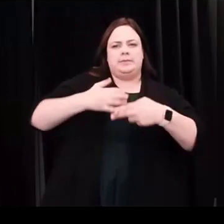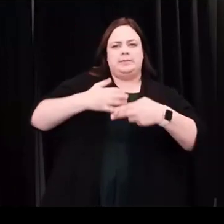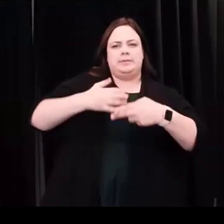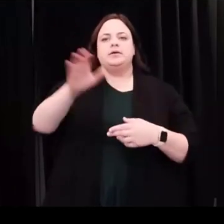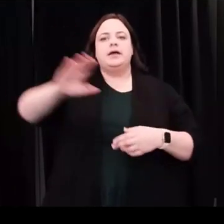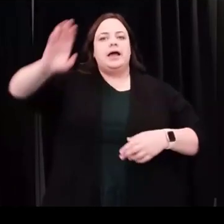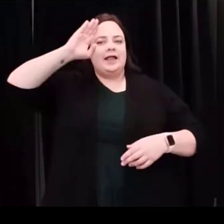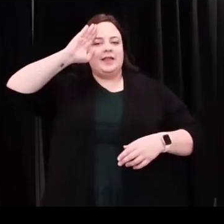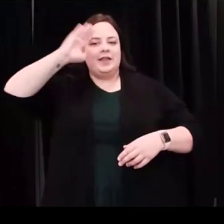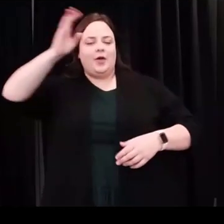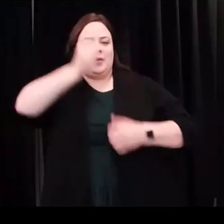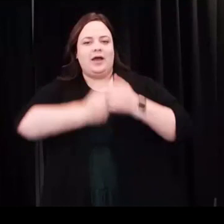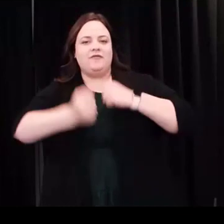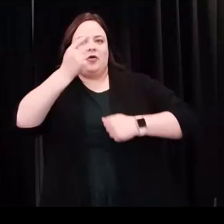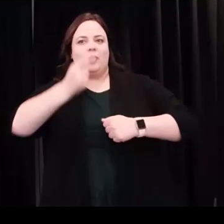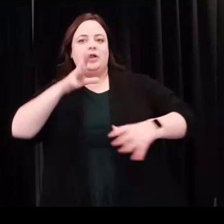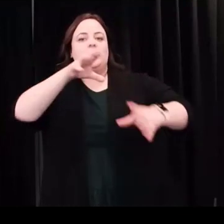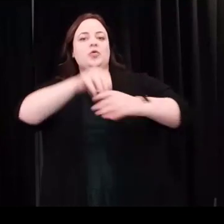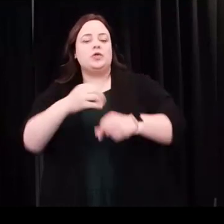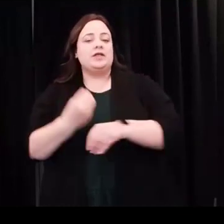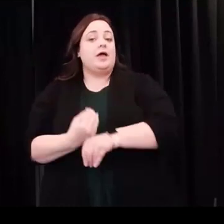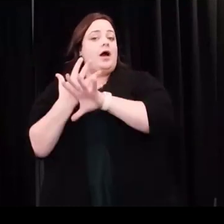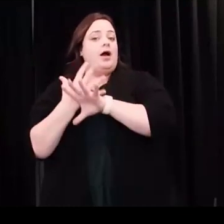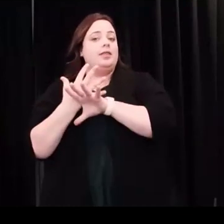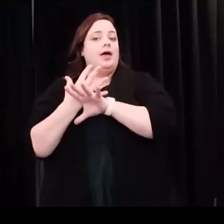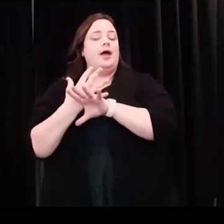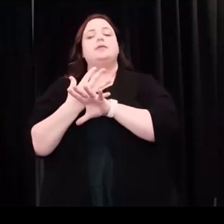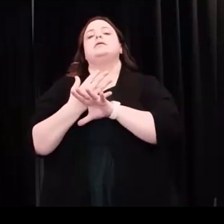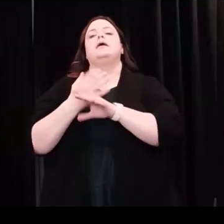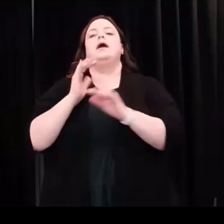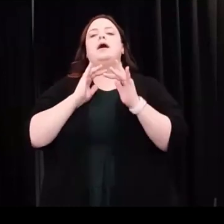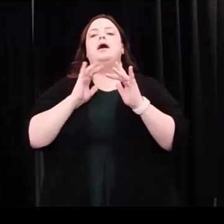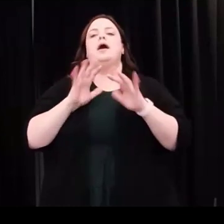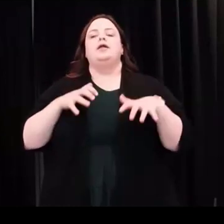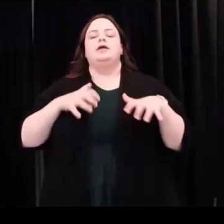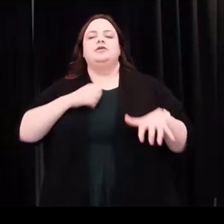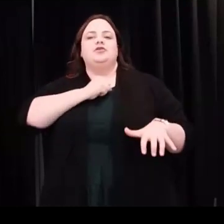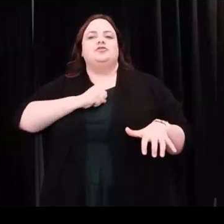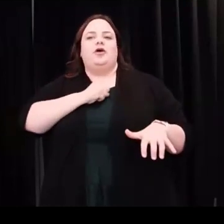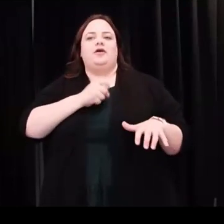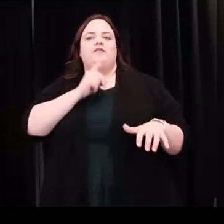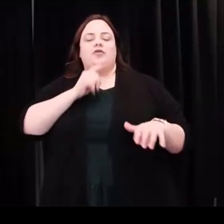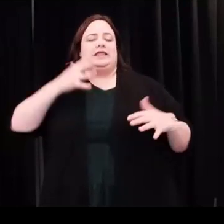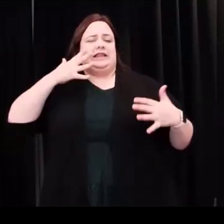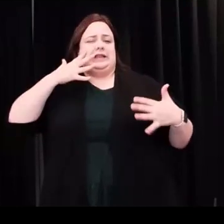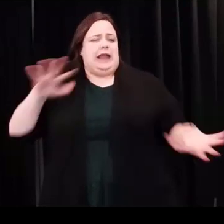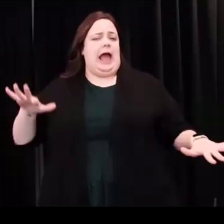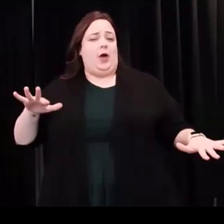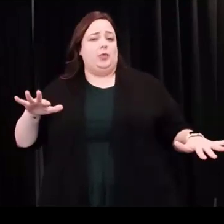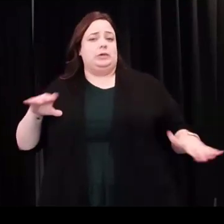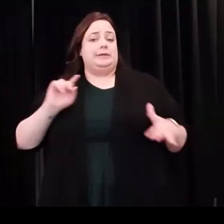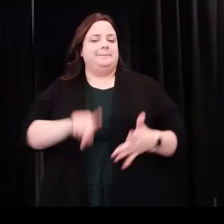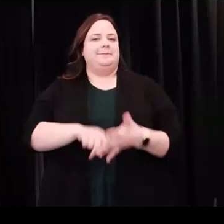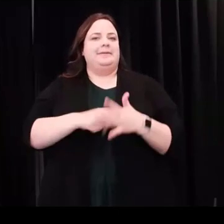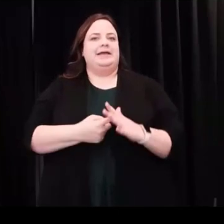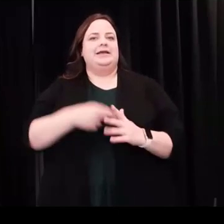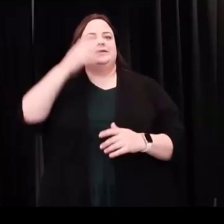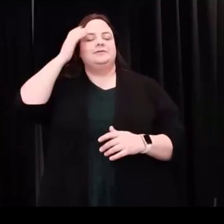Hello everyone, including the online audience. Sorry for that loud beginning. Okay we have Miss